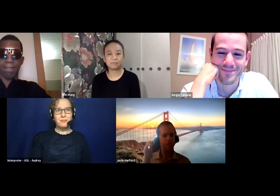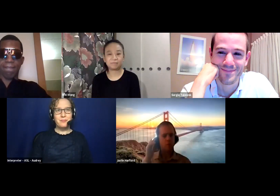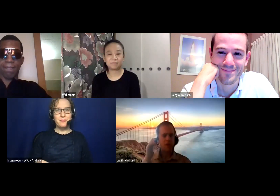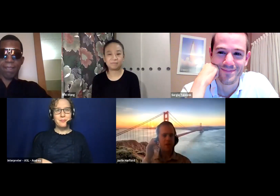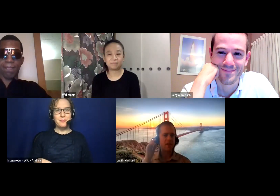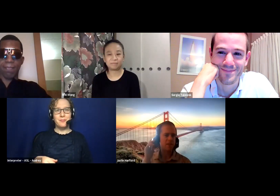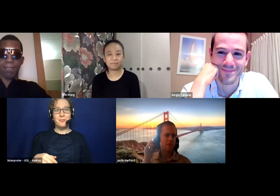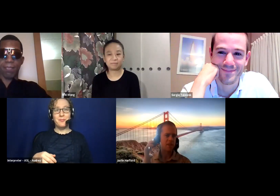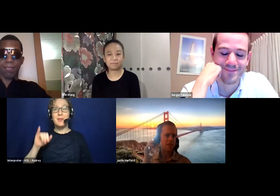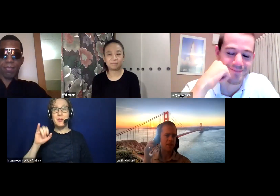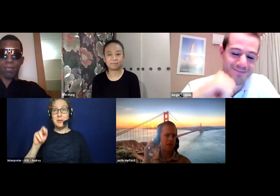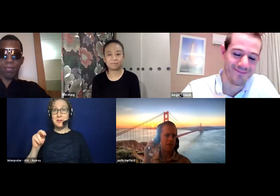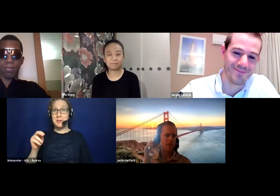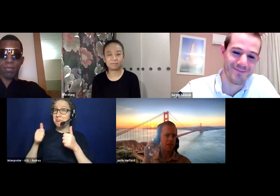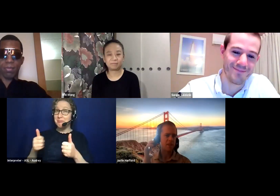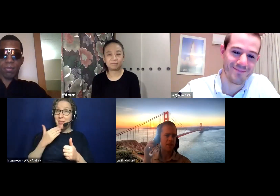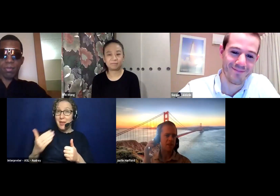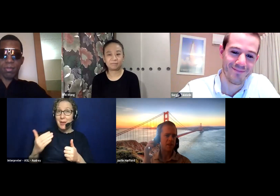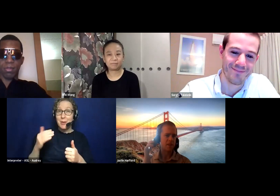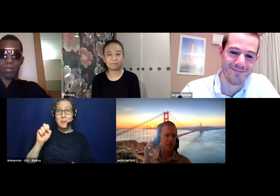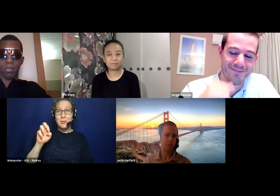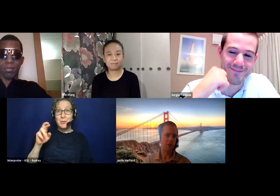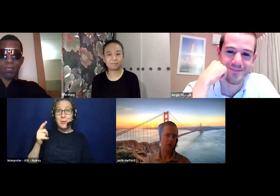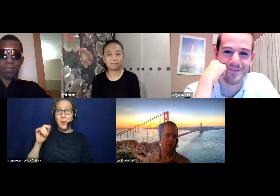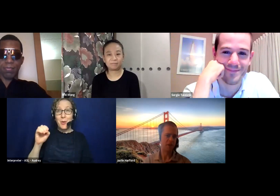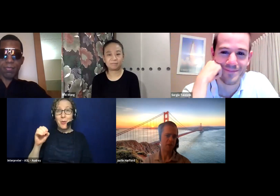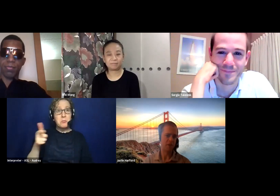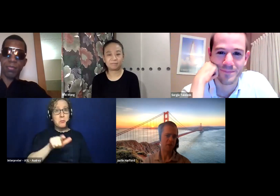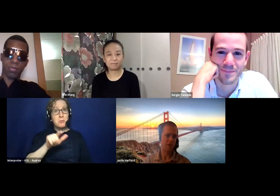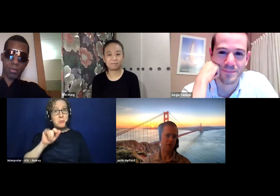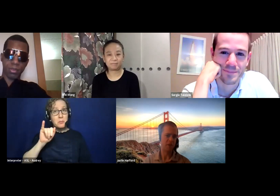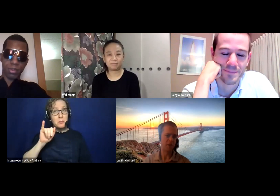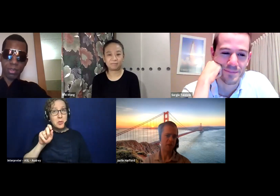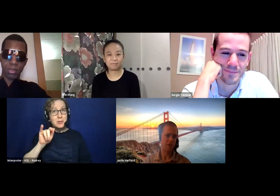Great. Thank you, Sergio. And how about Justice? Why don't you go ahead and introduce yourself.